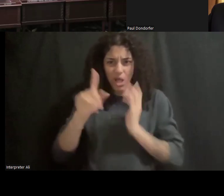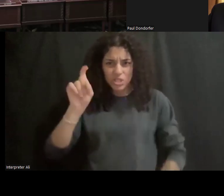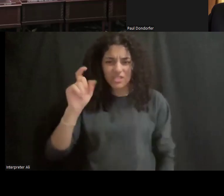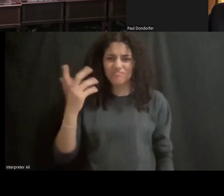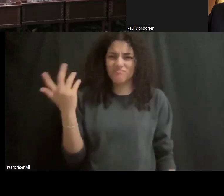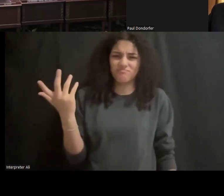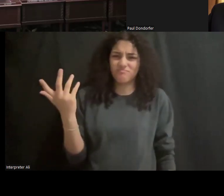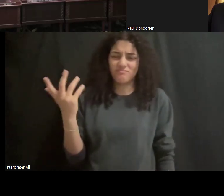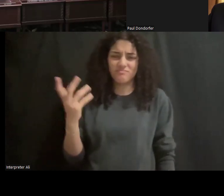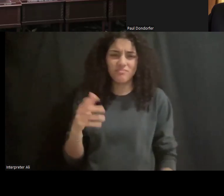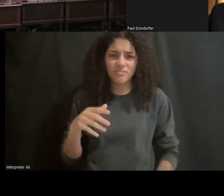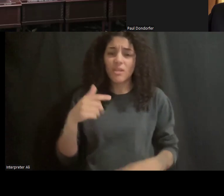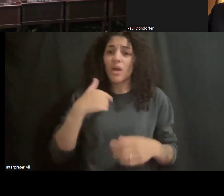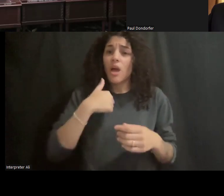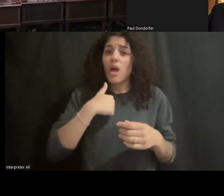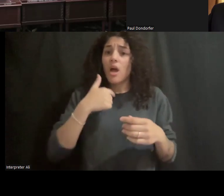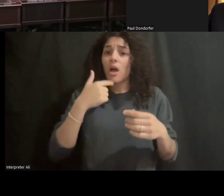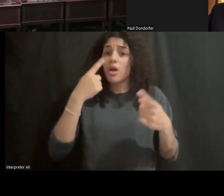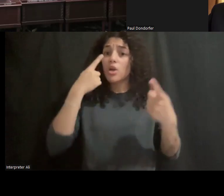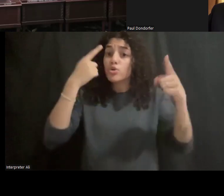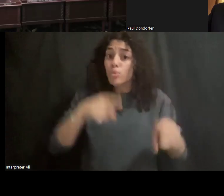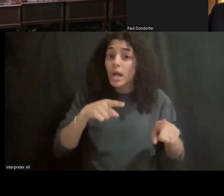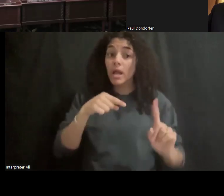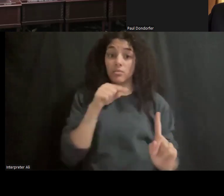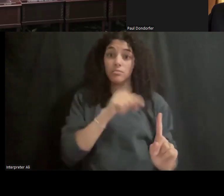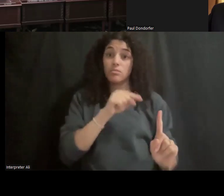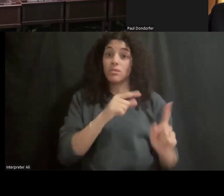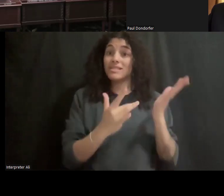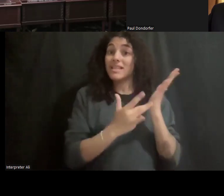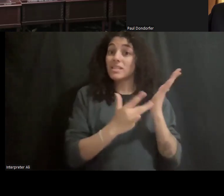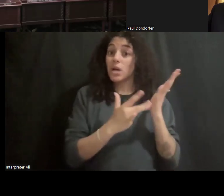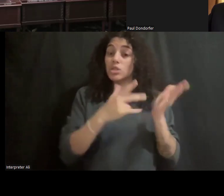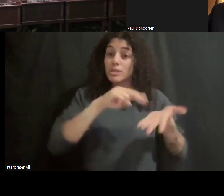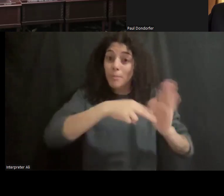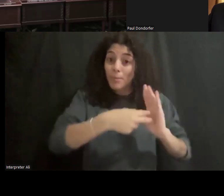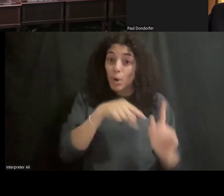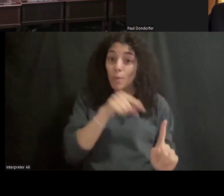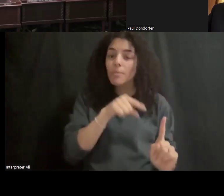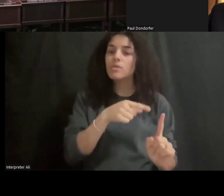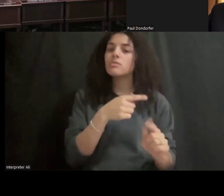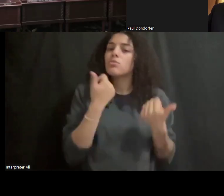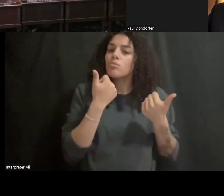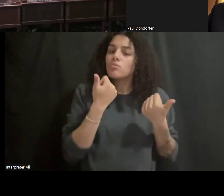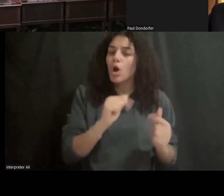that the purpose of the technology is in the deterrence of uh crime but